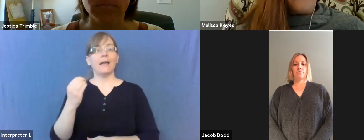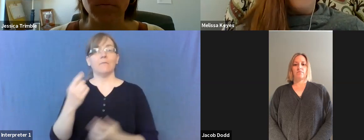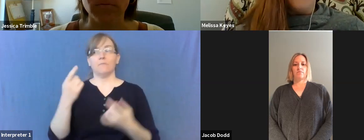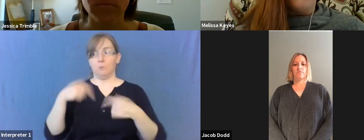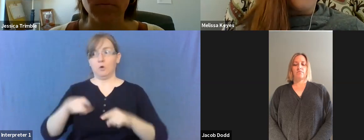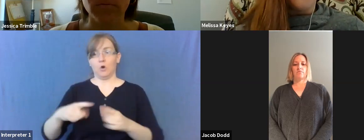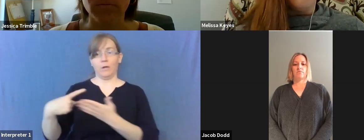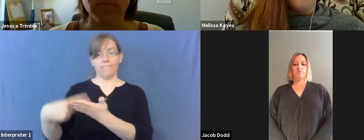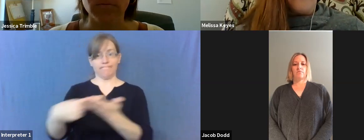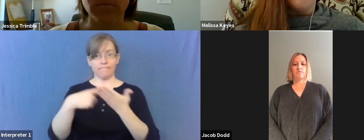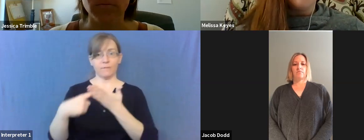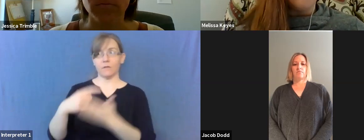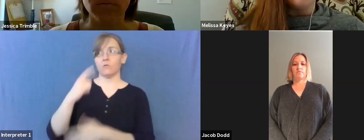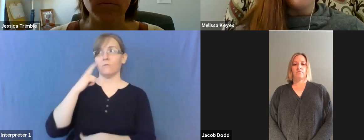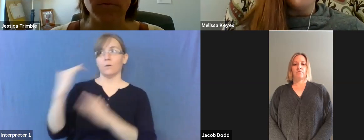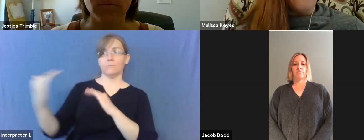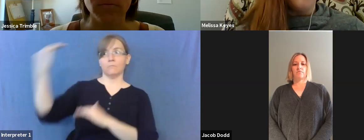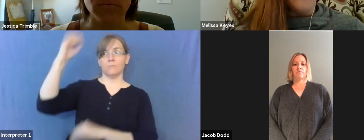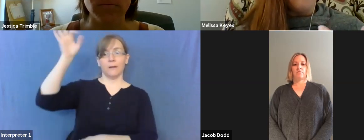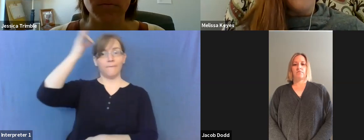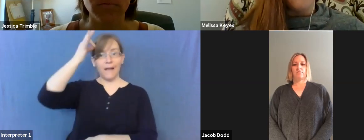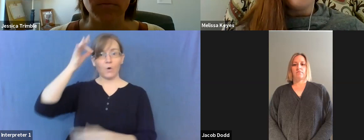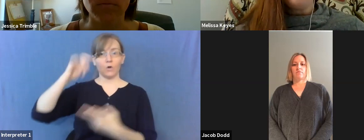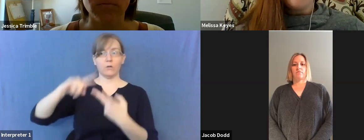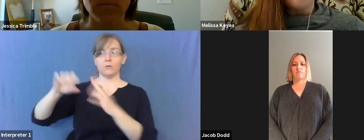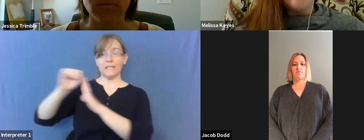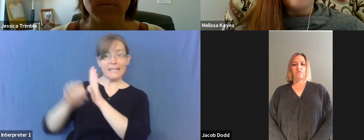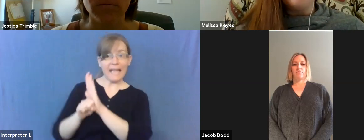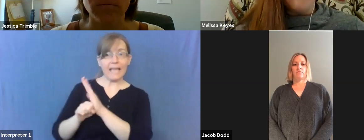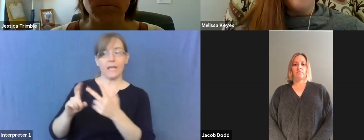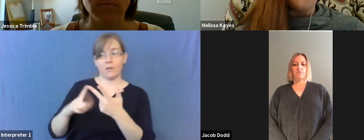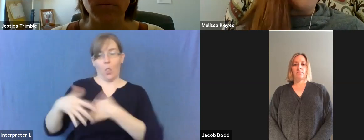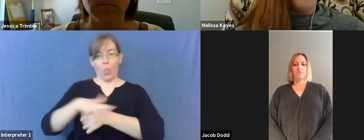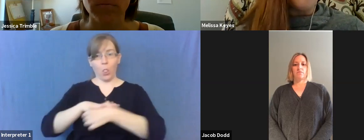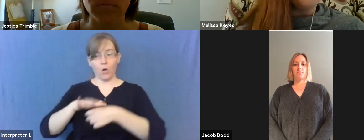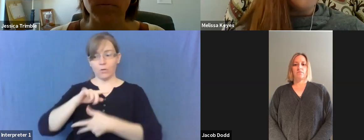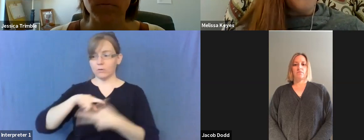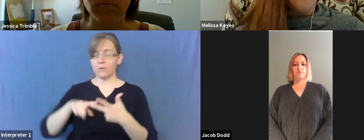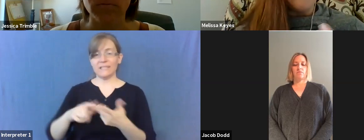at the federal, state and local level that we are trying to amplify the voices of people with disabilities,